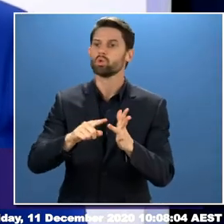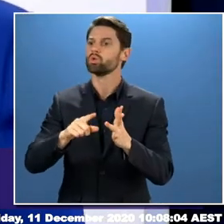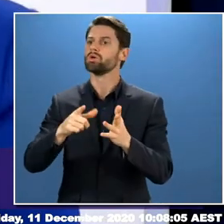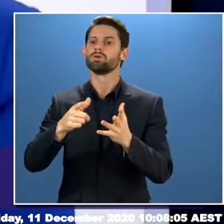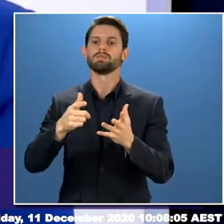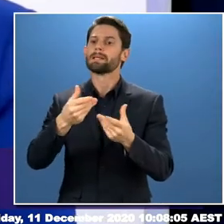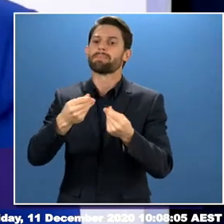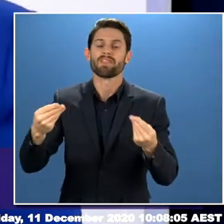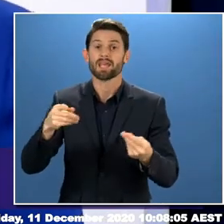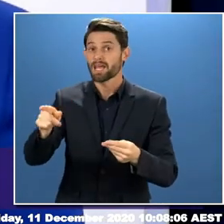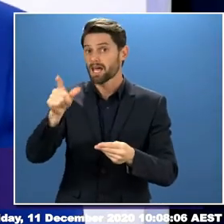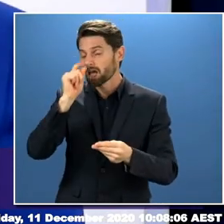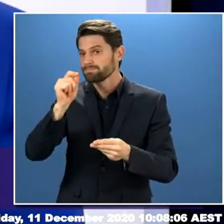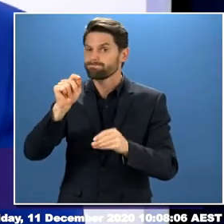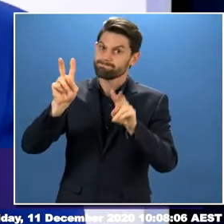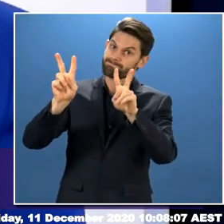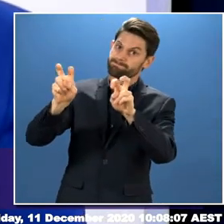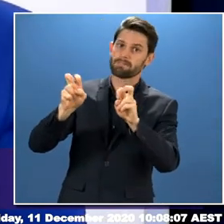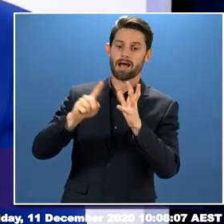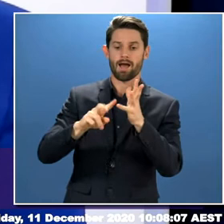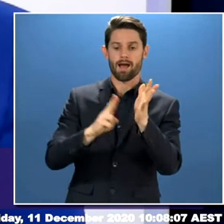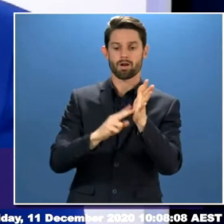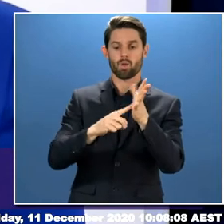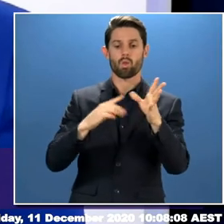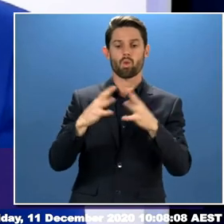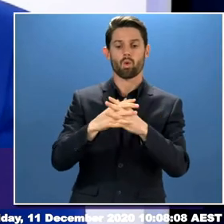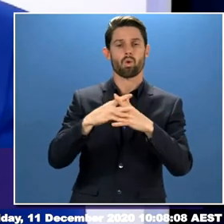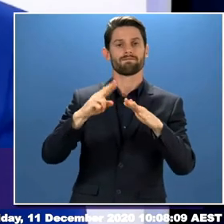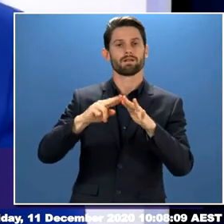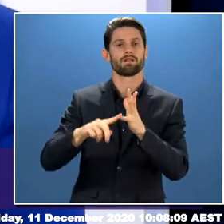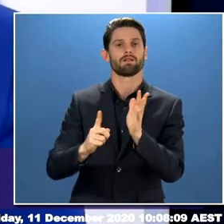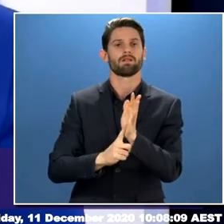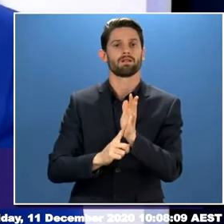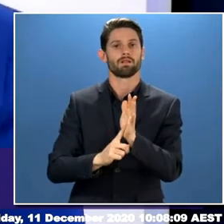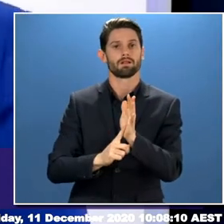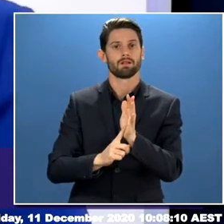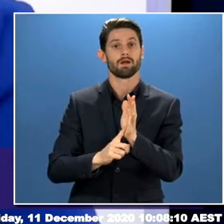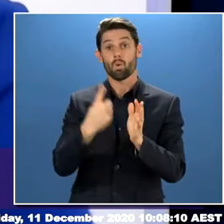And one part of the DDA deals with work, and that covers employment, people